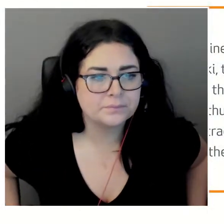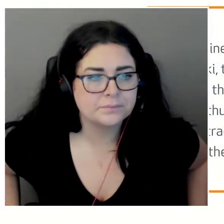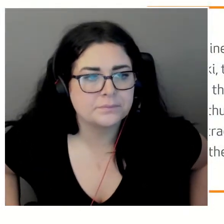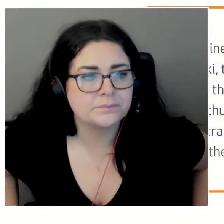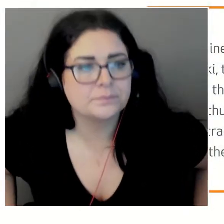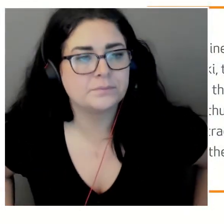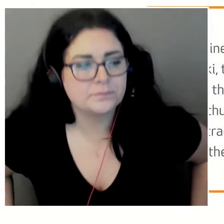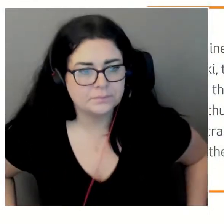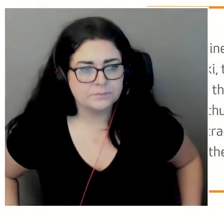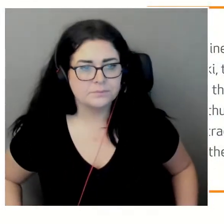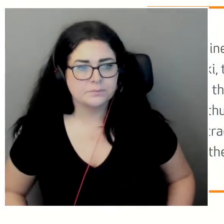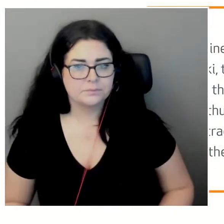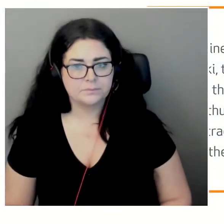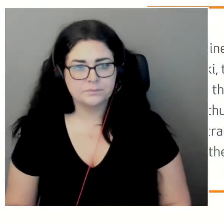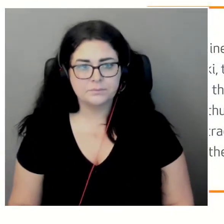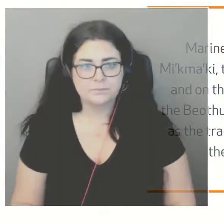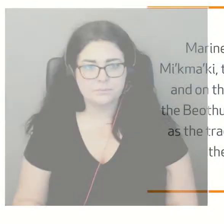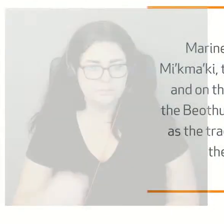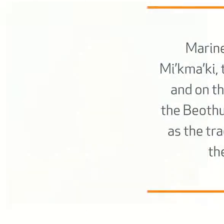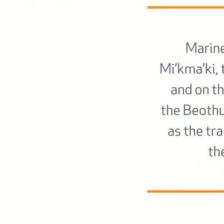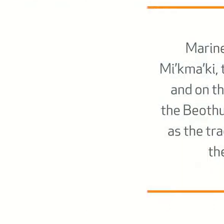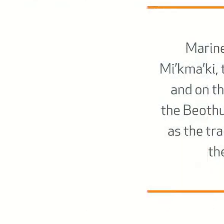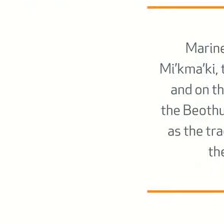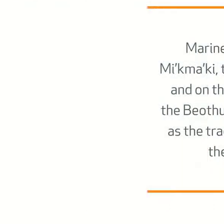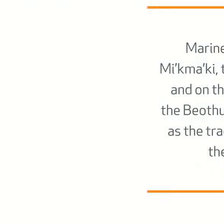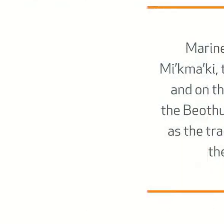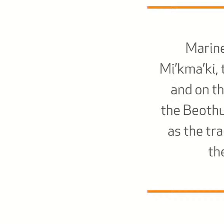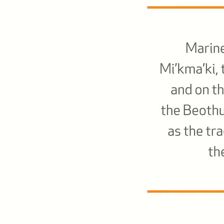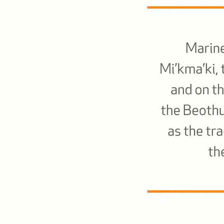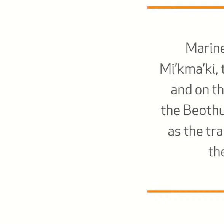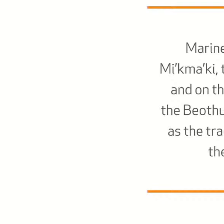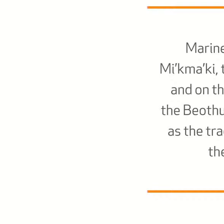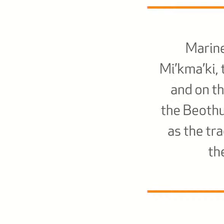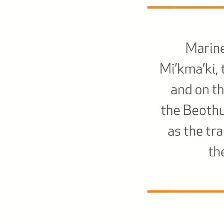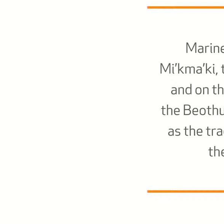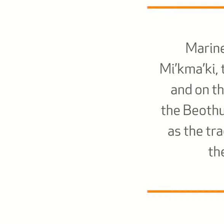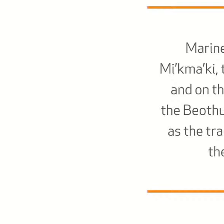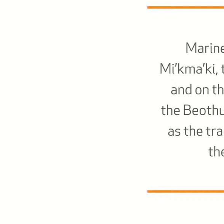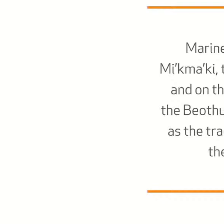Marine Atlantic would like to respectfully acknowledge that we operate in Mi'kma'ki, the ancestral and unceded